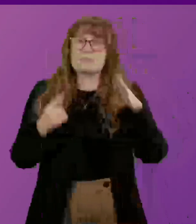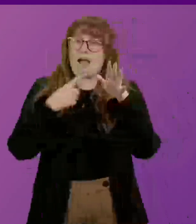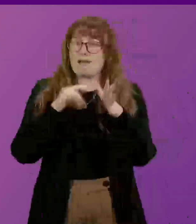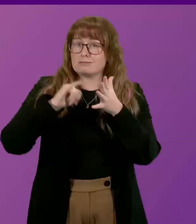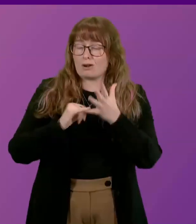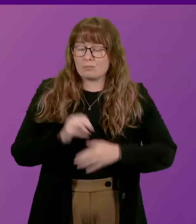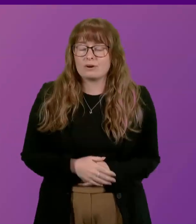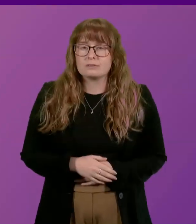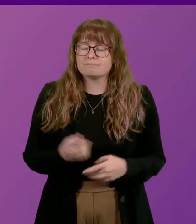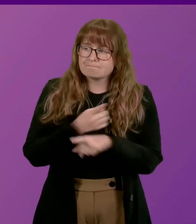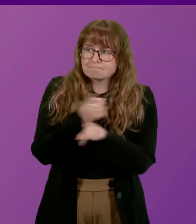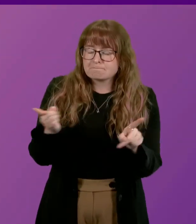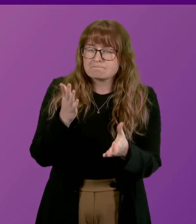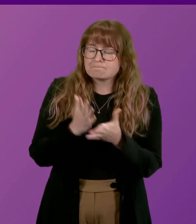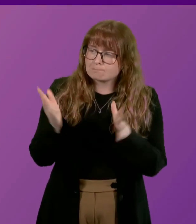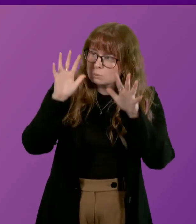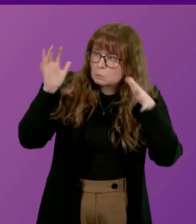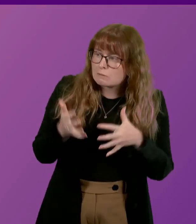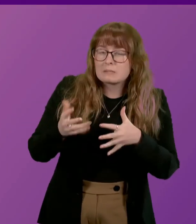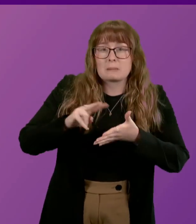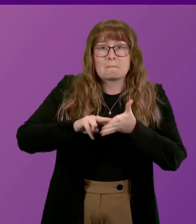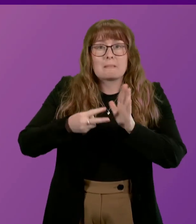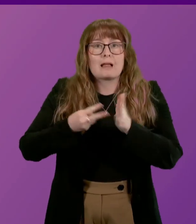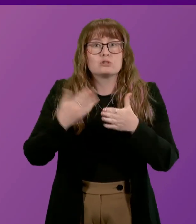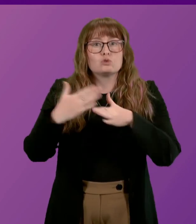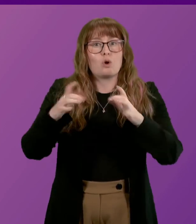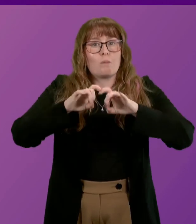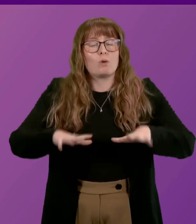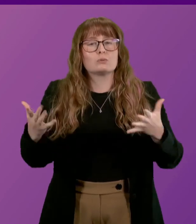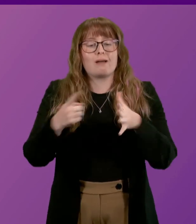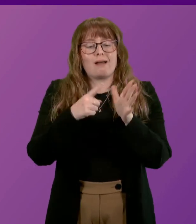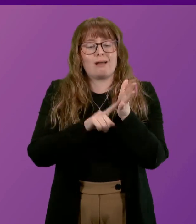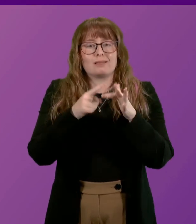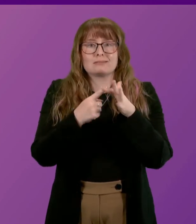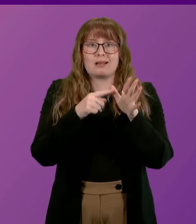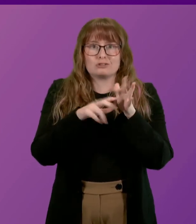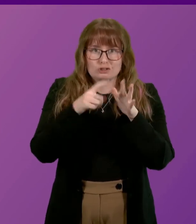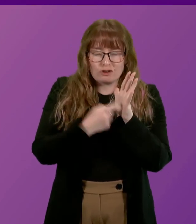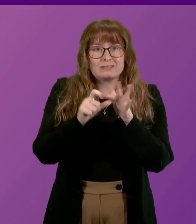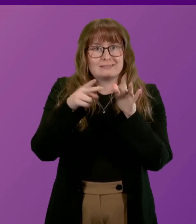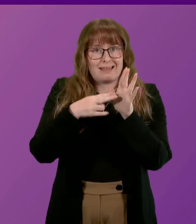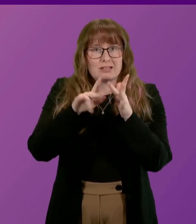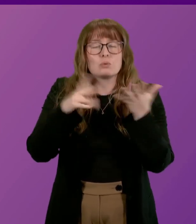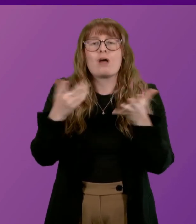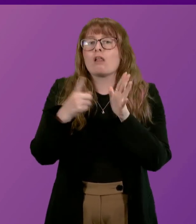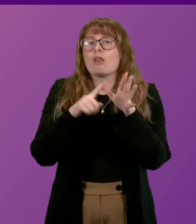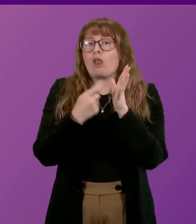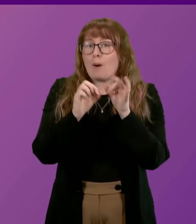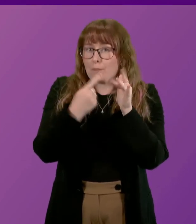Members will be deeply concerned about the planned job losses at Alexander Dennis in Larbert. Our thoughts are with the workforce.